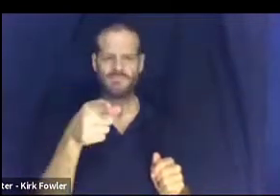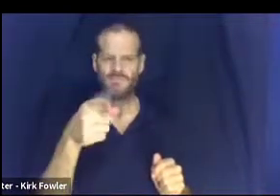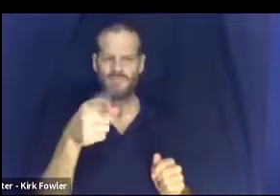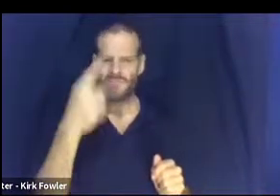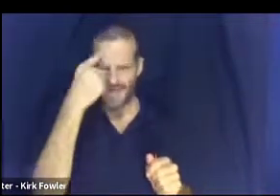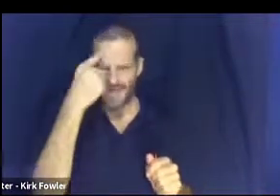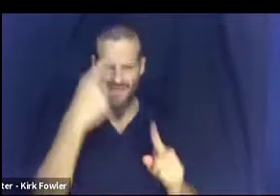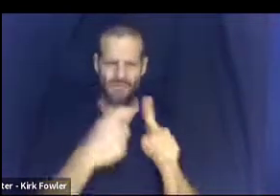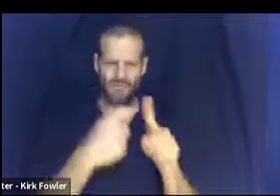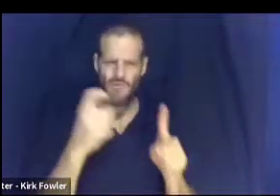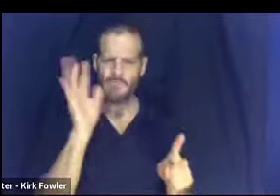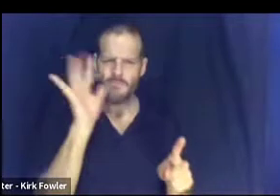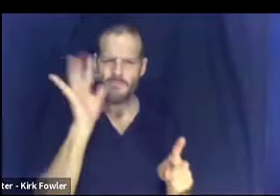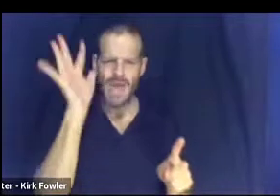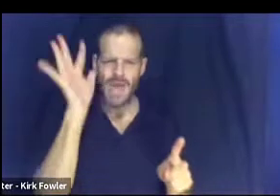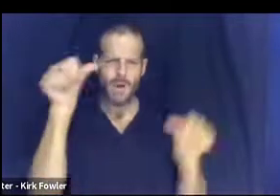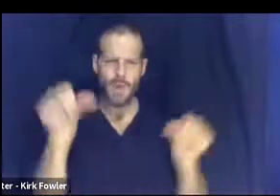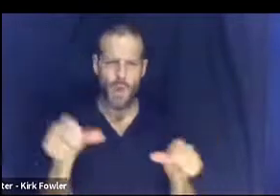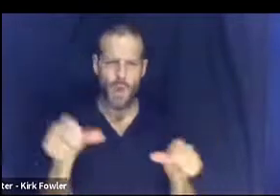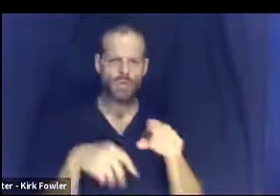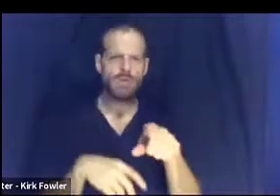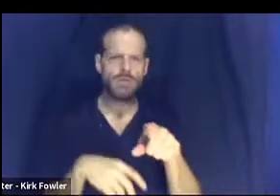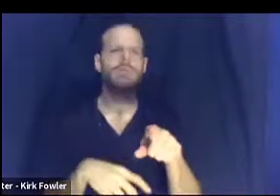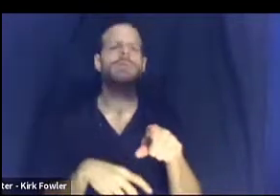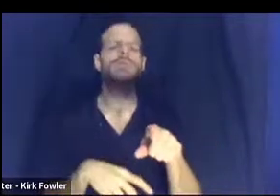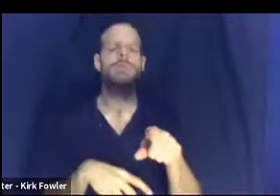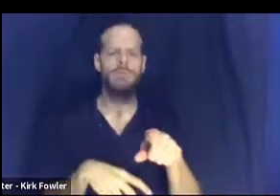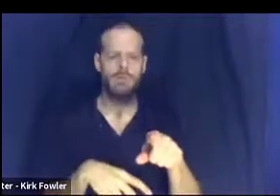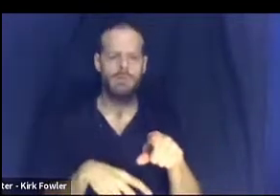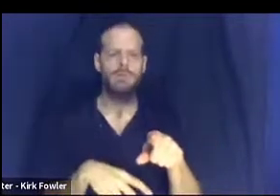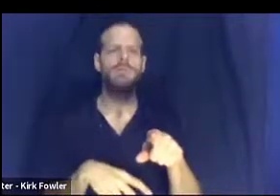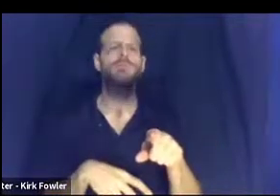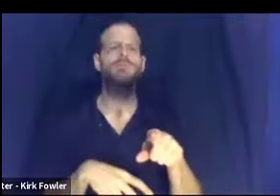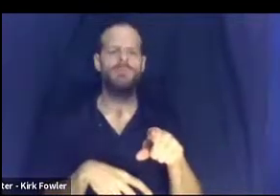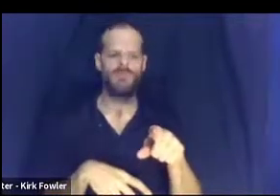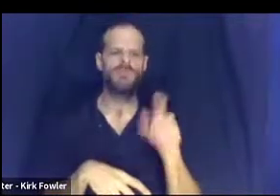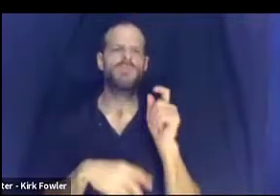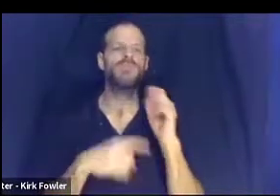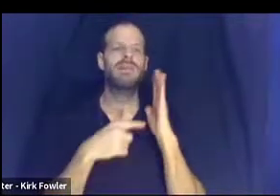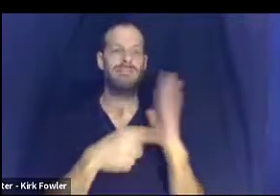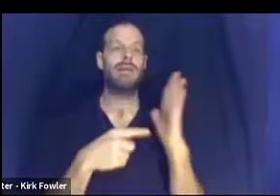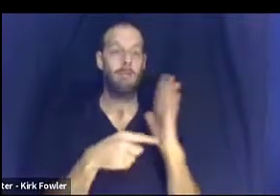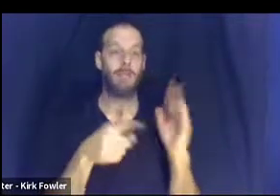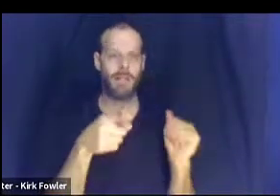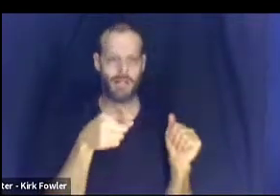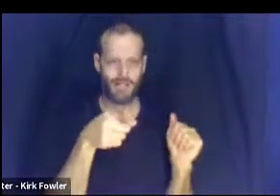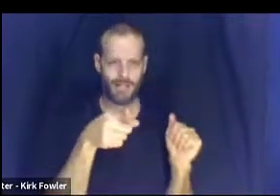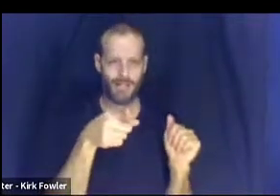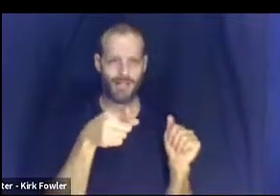who posted this. It gives an example of a object schedule system